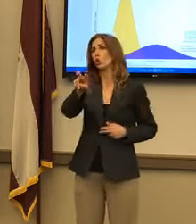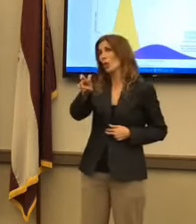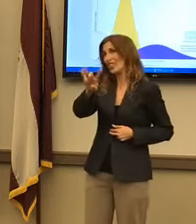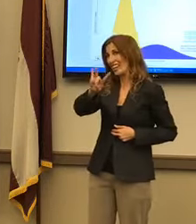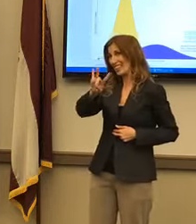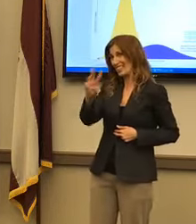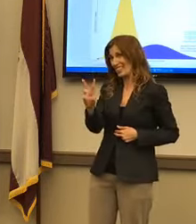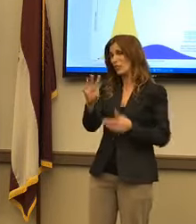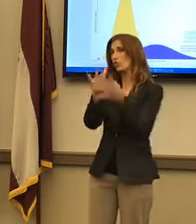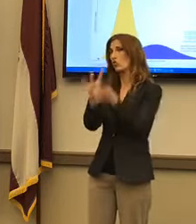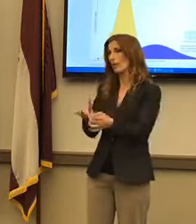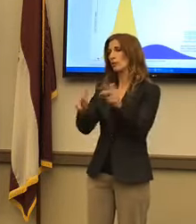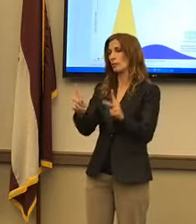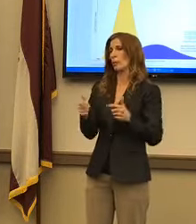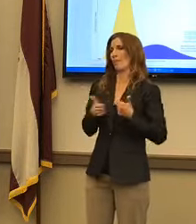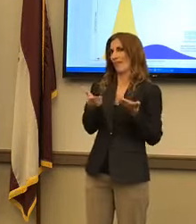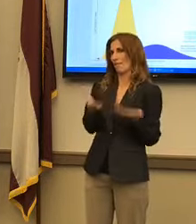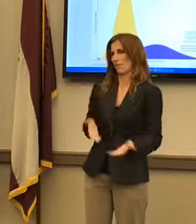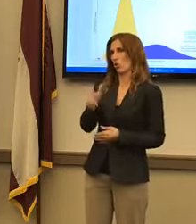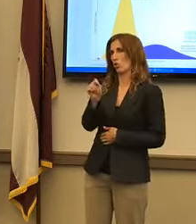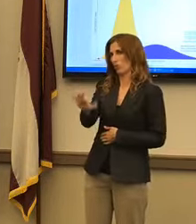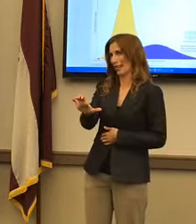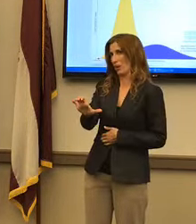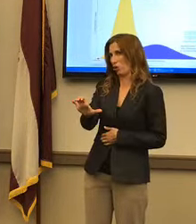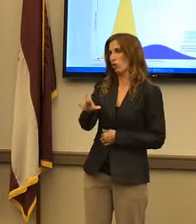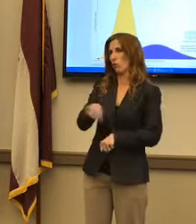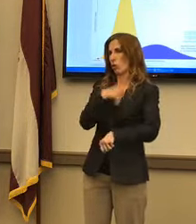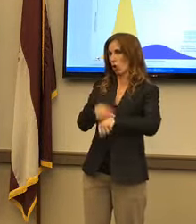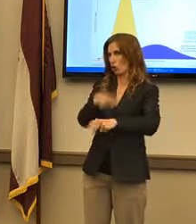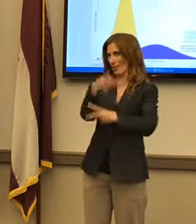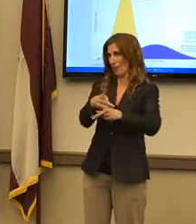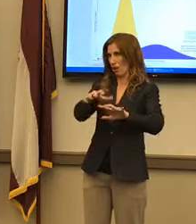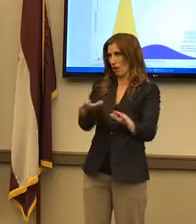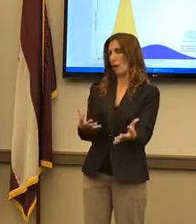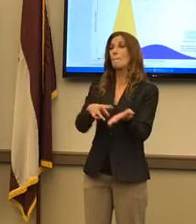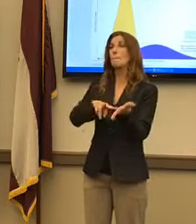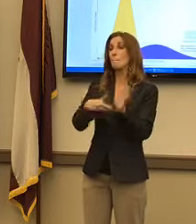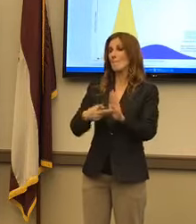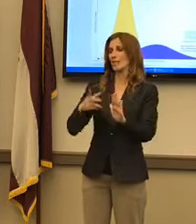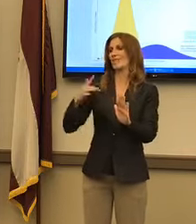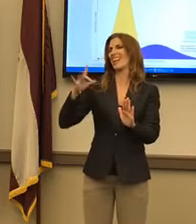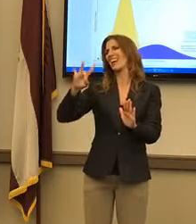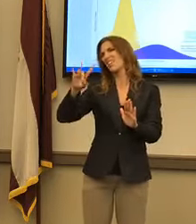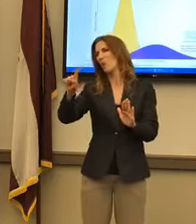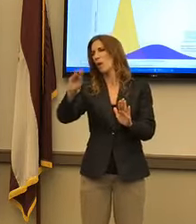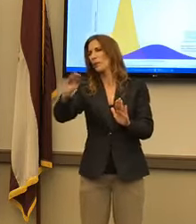associated with a long-term care facility so that puts us at 81% of our